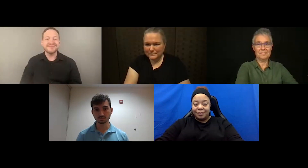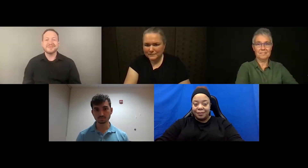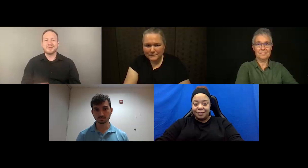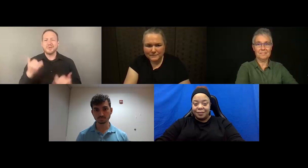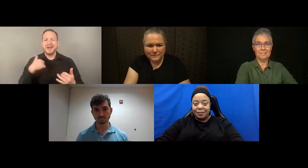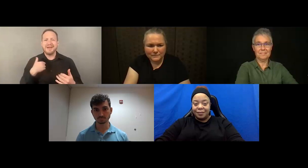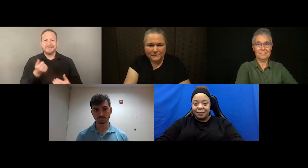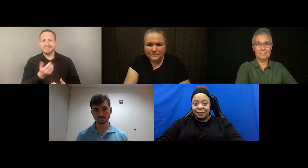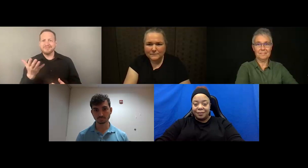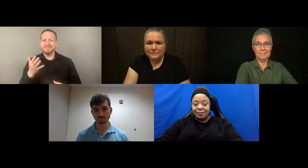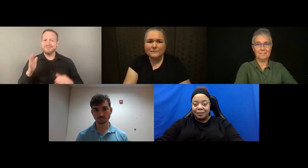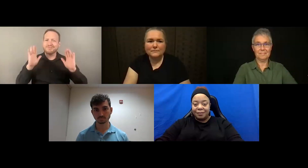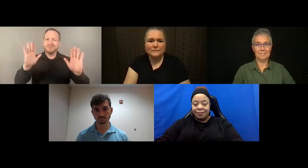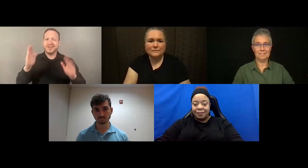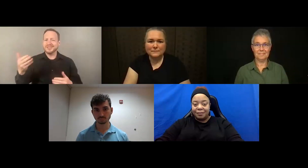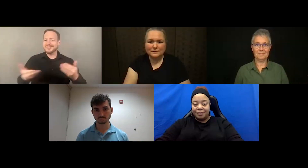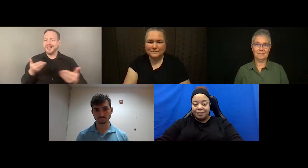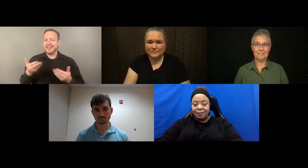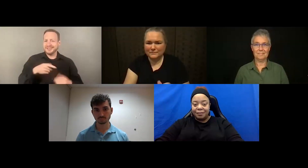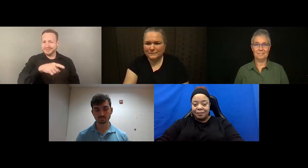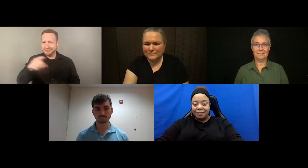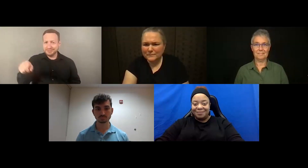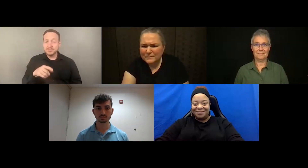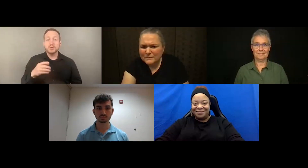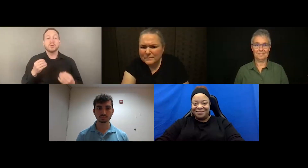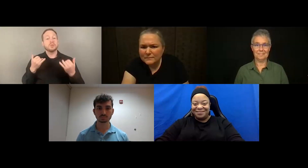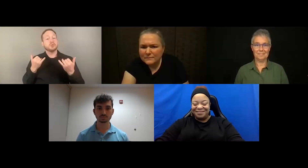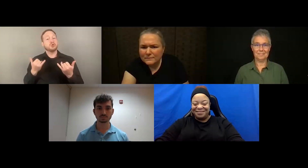We have several wonderful panelists today